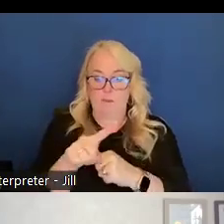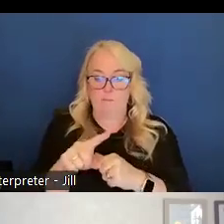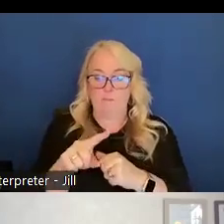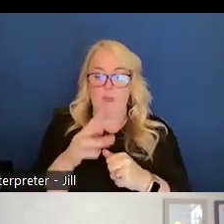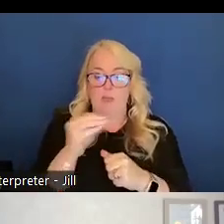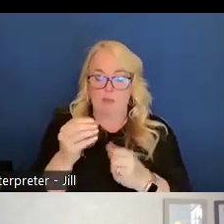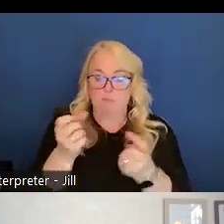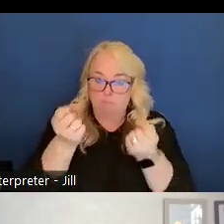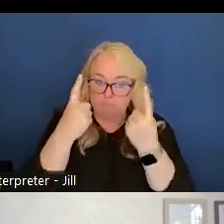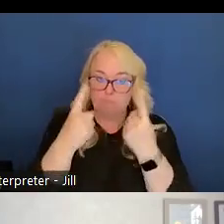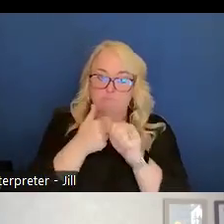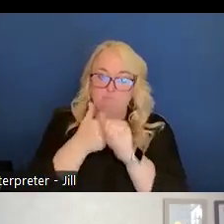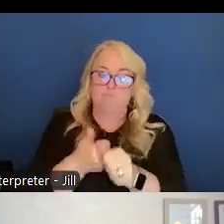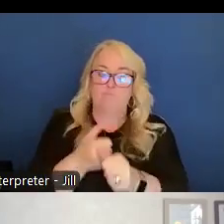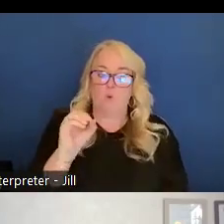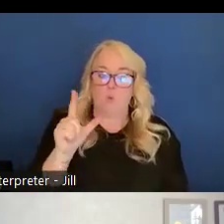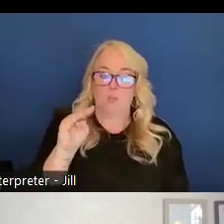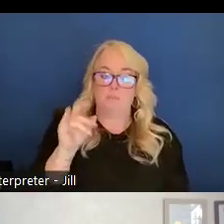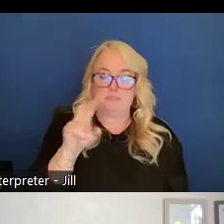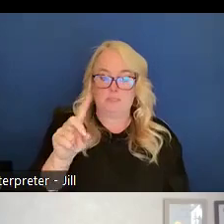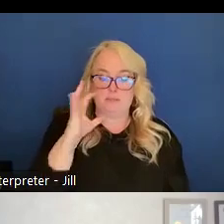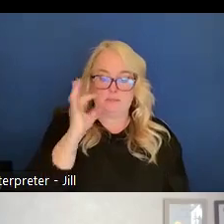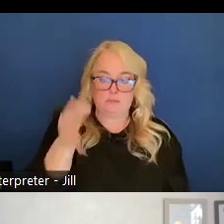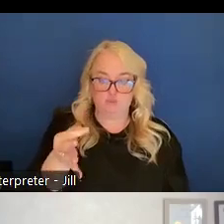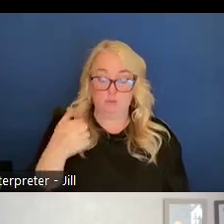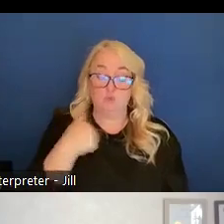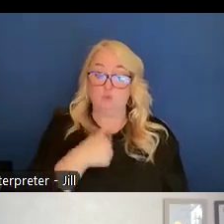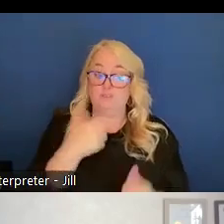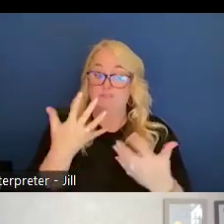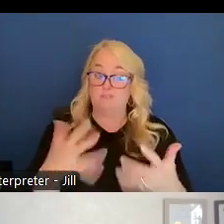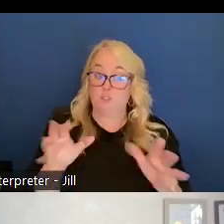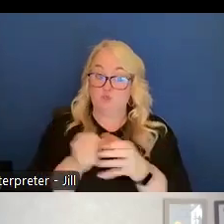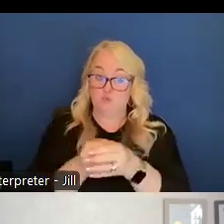seriously. We have continued to grow since that time, and we